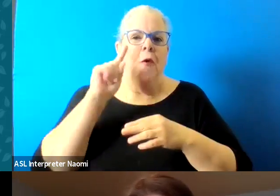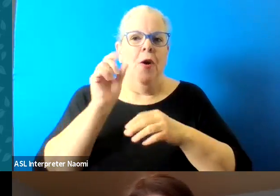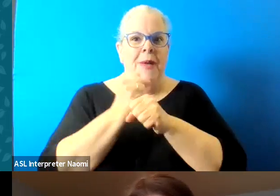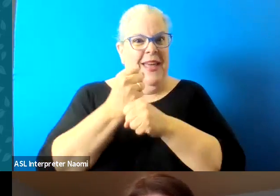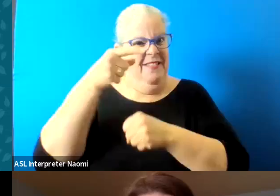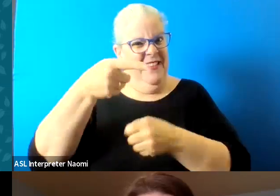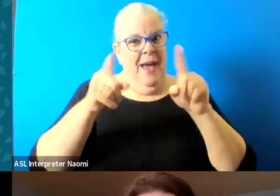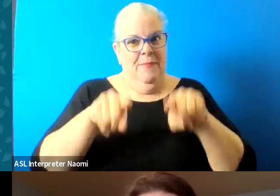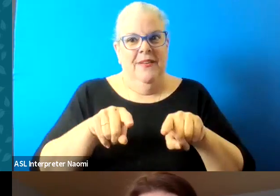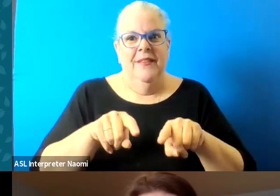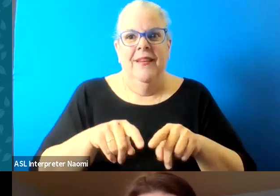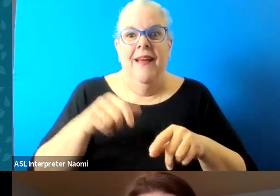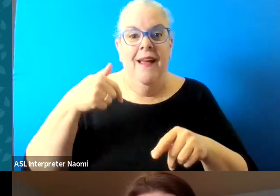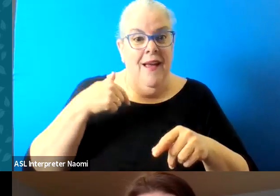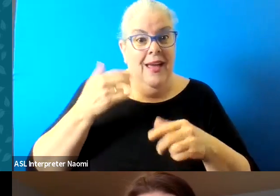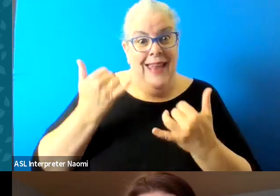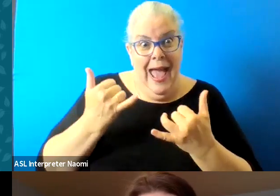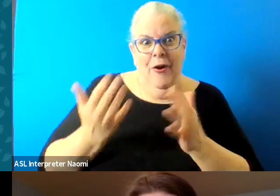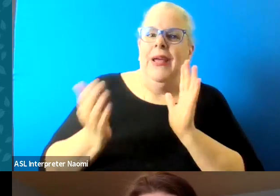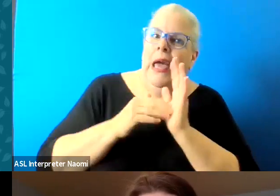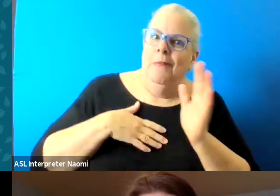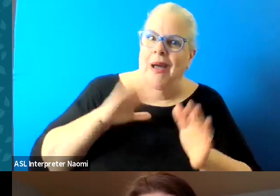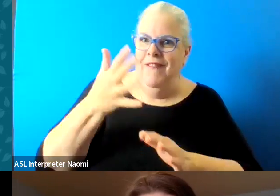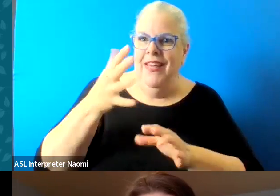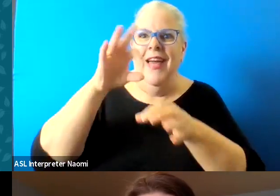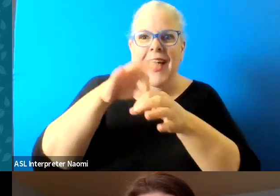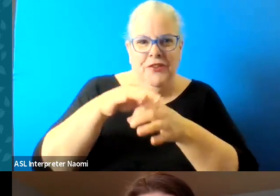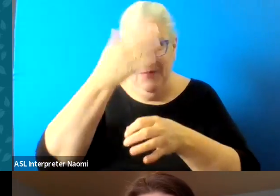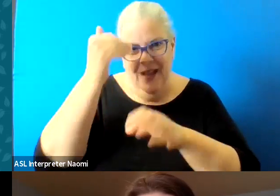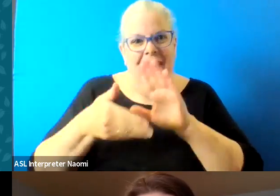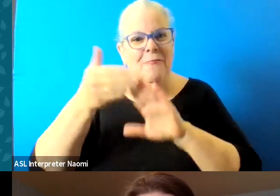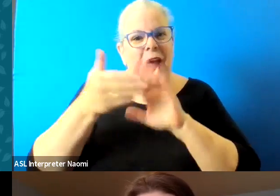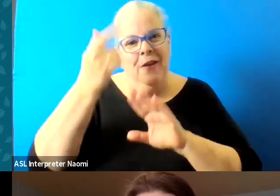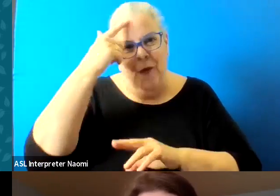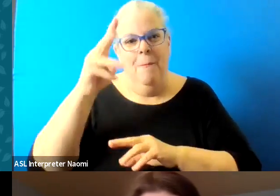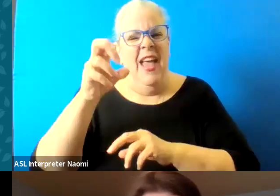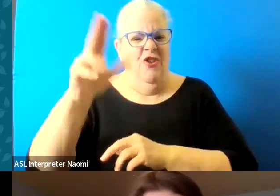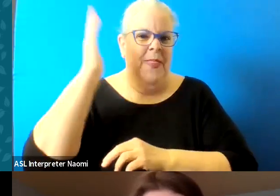Yeah, I've run now this is my fifth election actually 'cause I ran for mayor and lost. And this is the first time